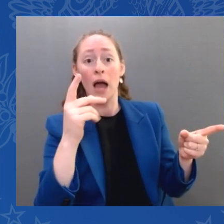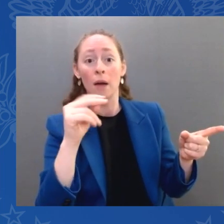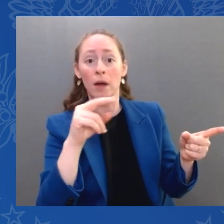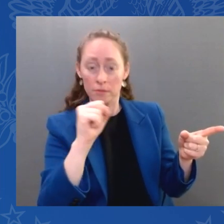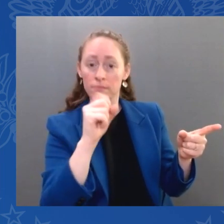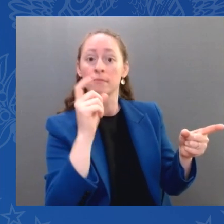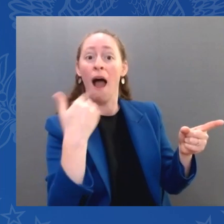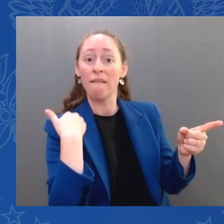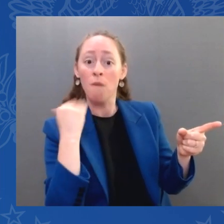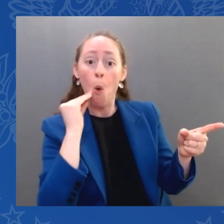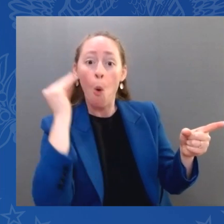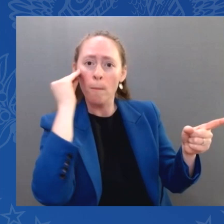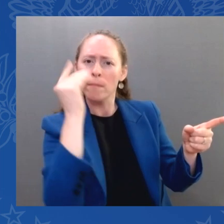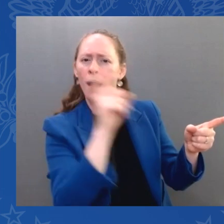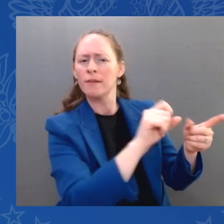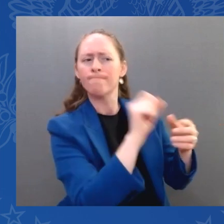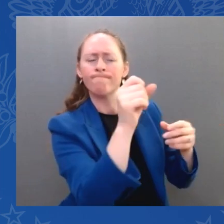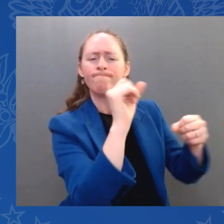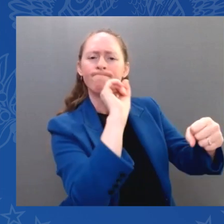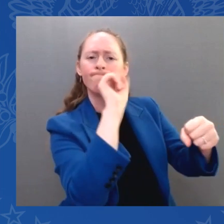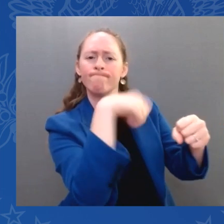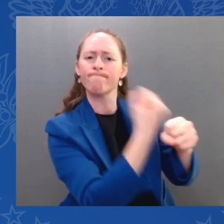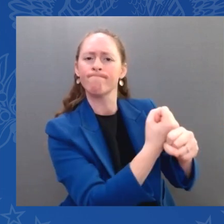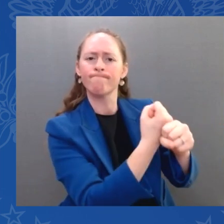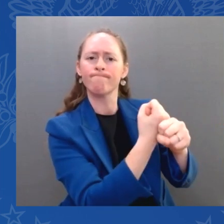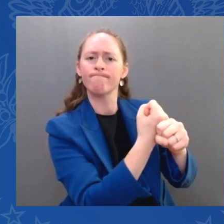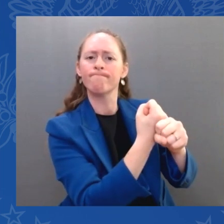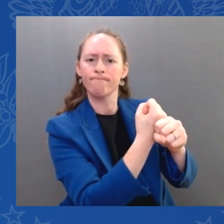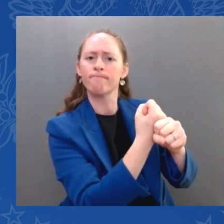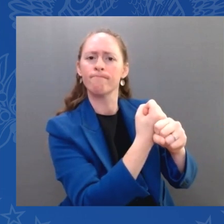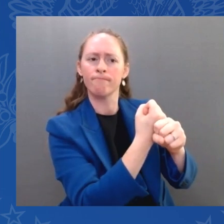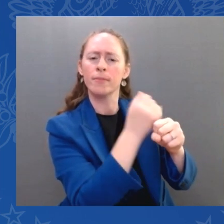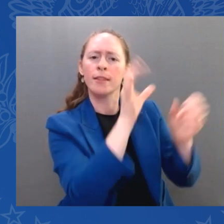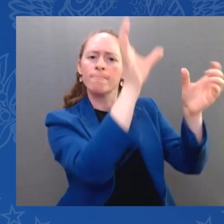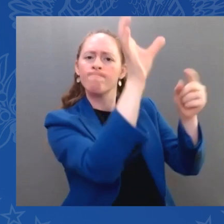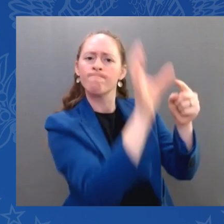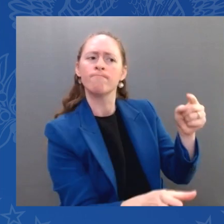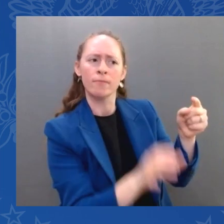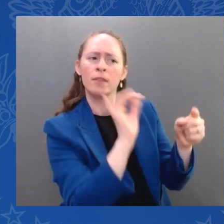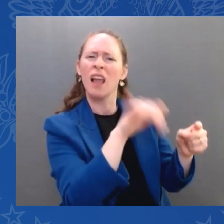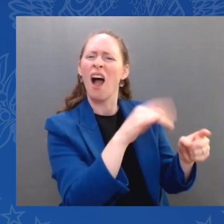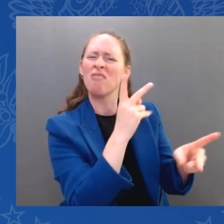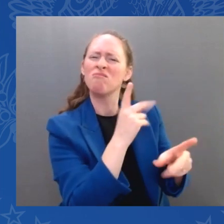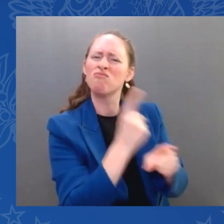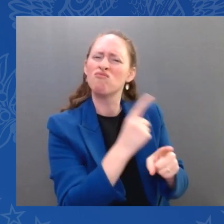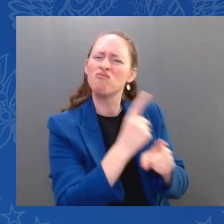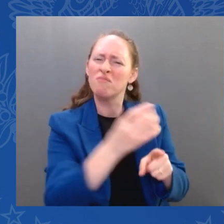These are commonsense requirements. But we don't require the same commonsense measures for a stranger walking into a gun store